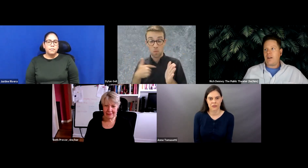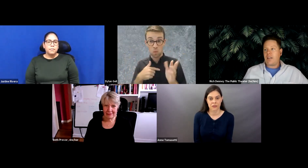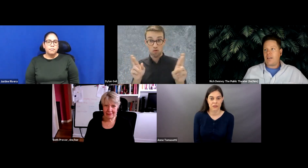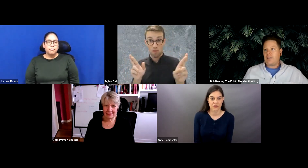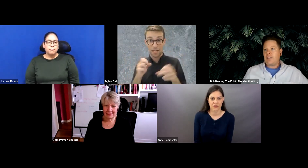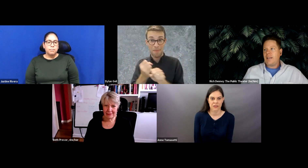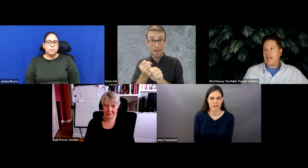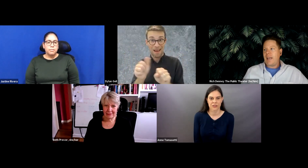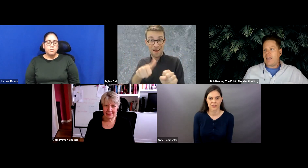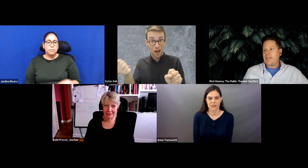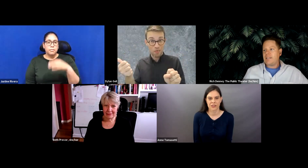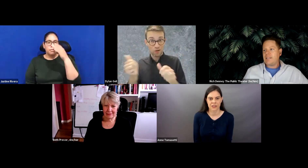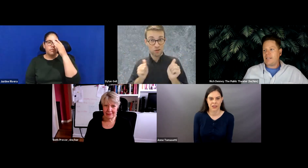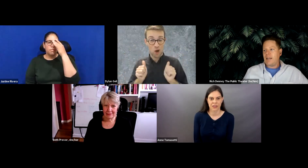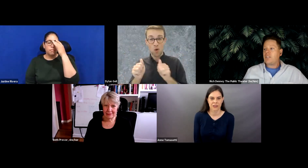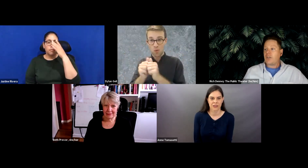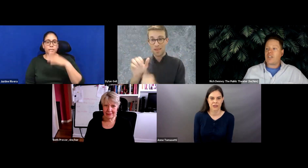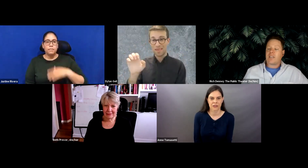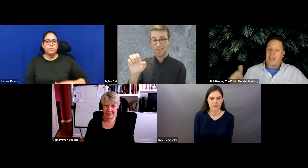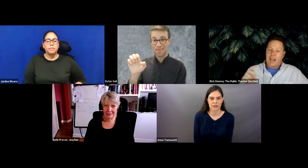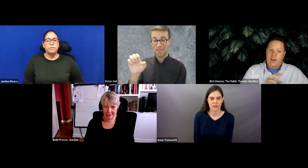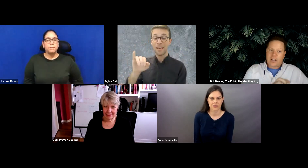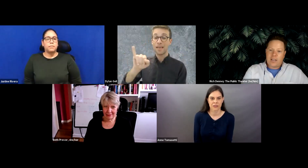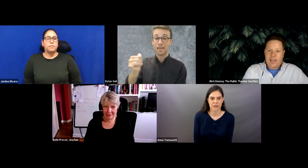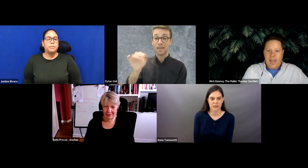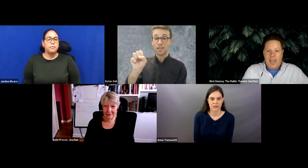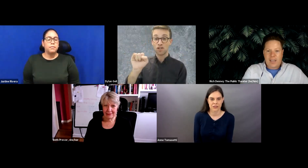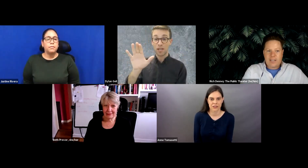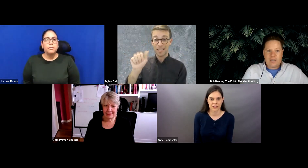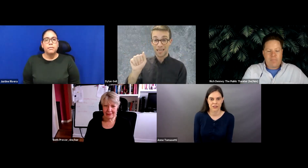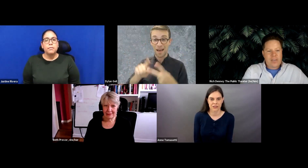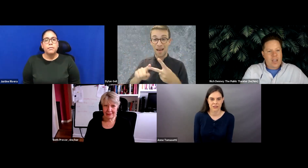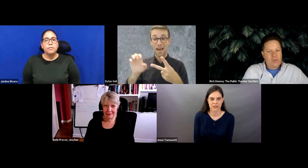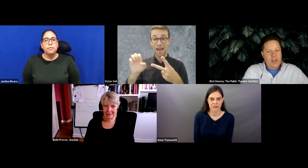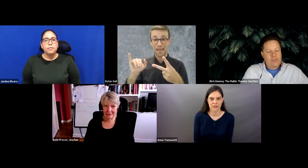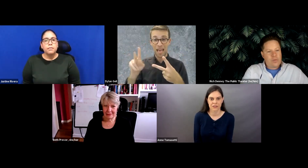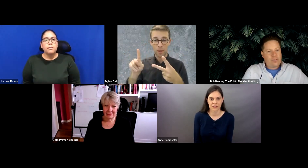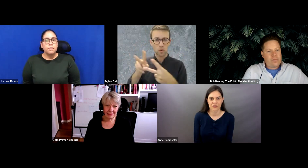Erica, and sorry, Jessica and Eric. And that kind of ran from